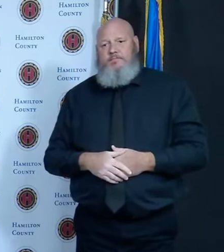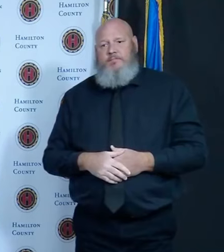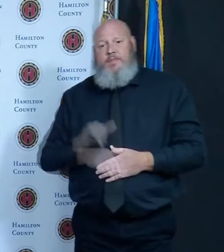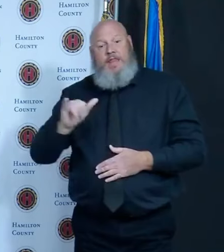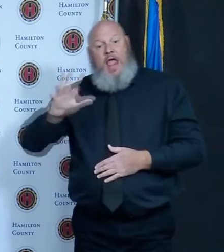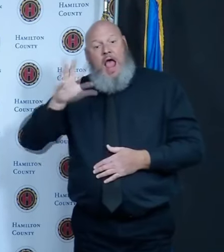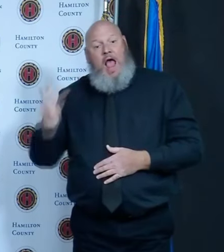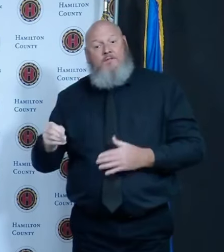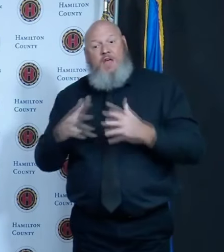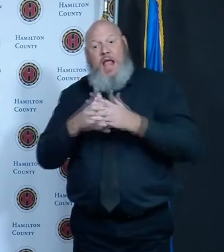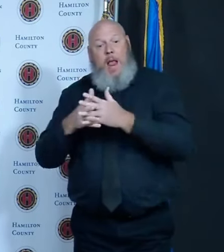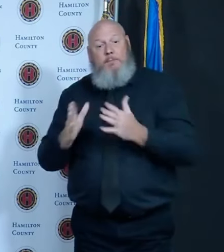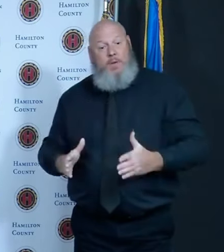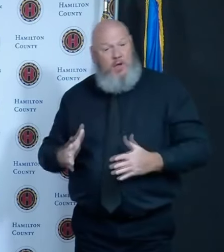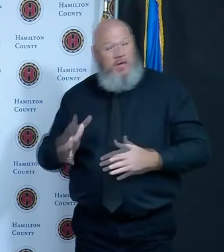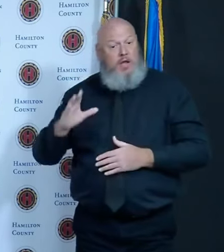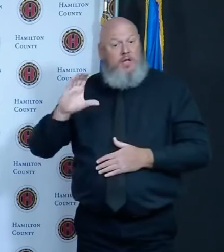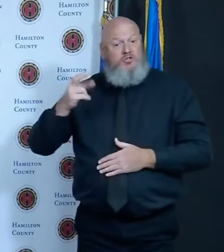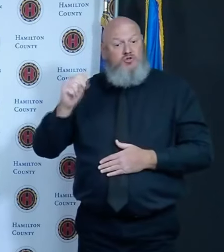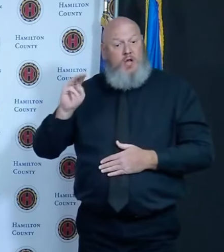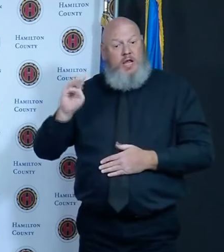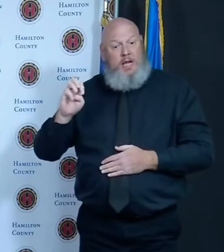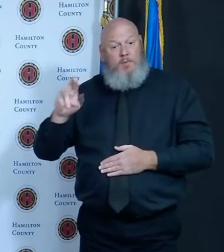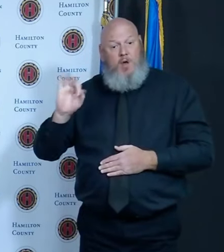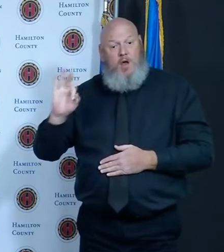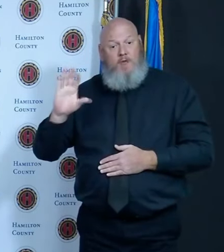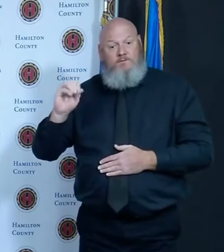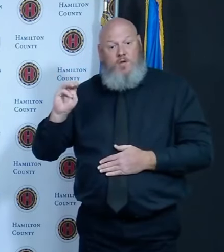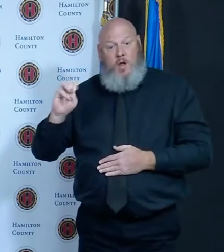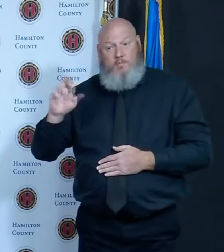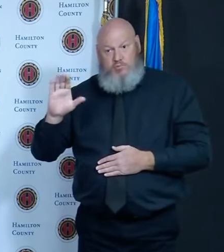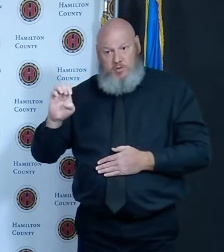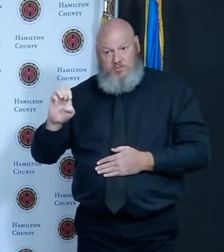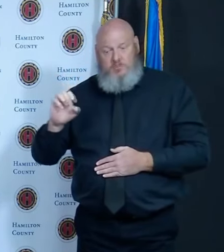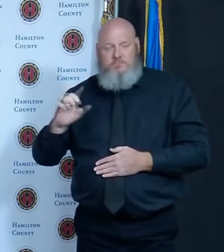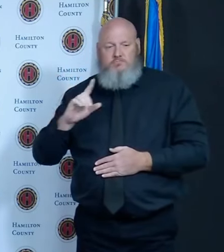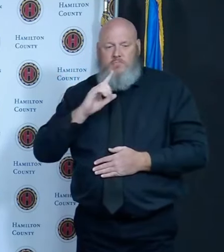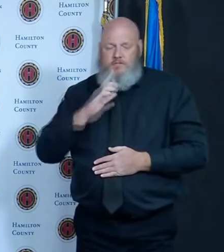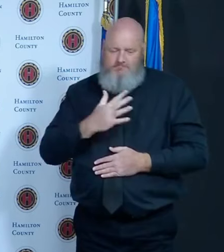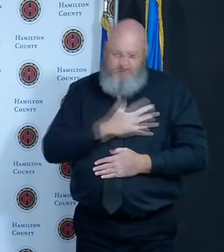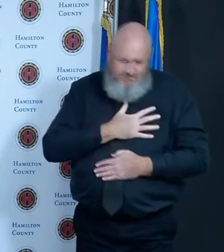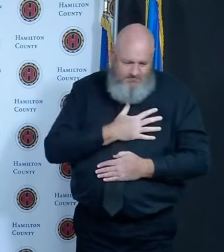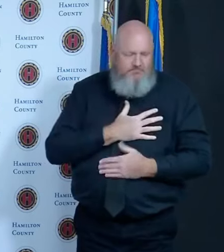doing and and all the other governmental entities during this time of crisis I'm